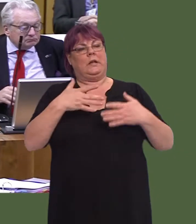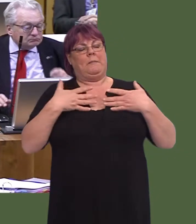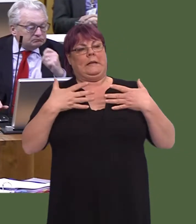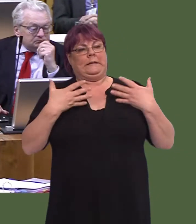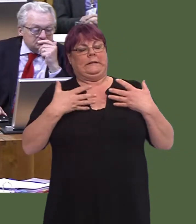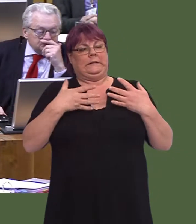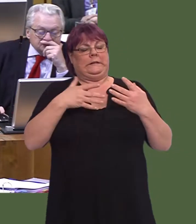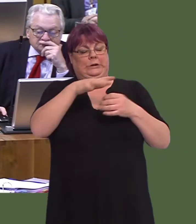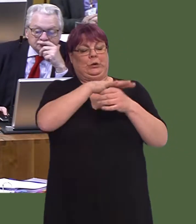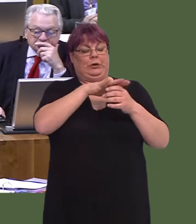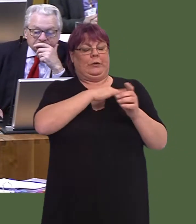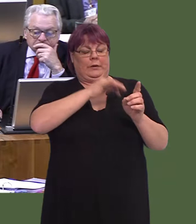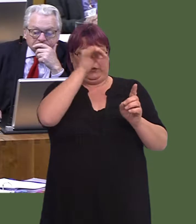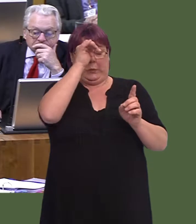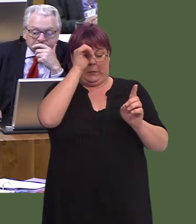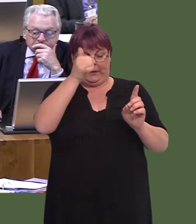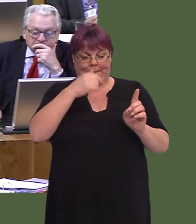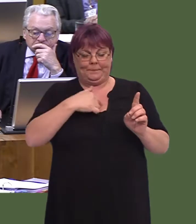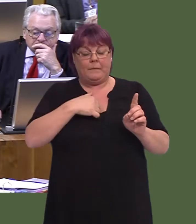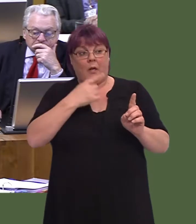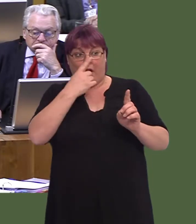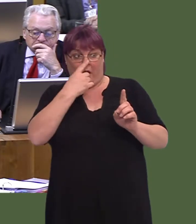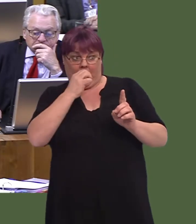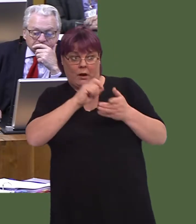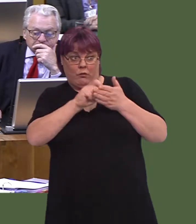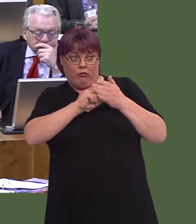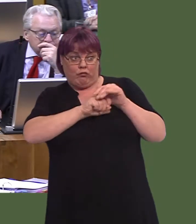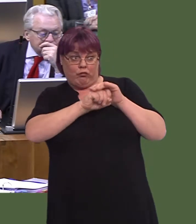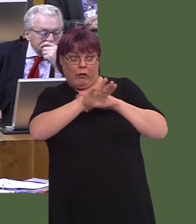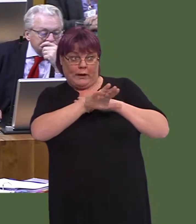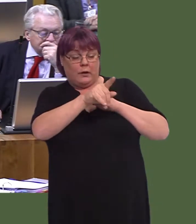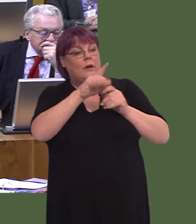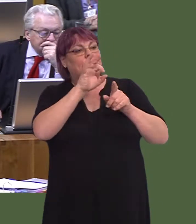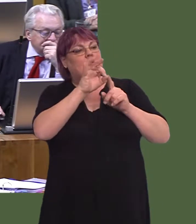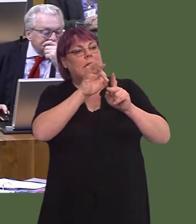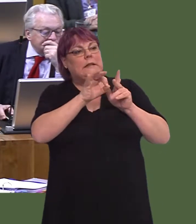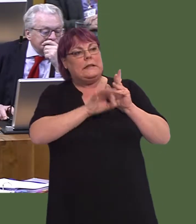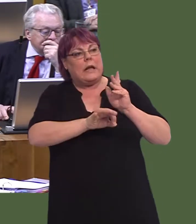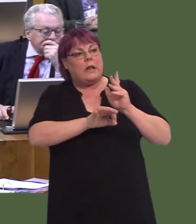If I could write to her, giving her more detail in terms of the answer that she seeksóbecause